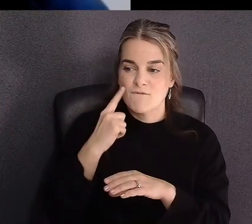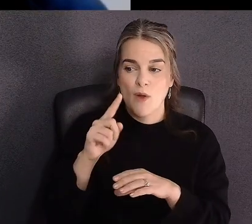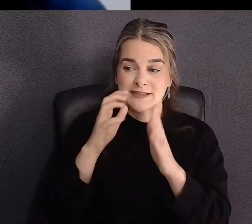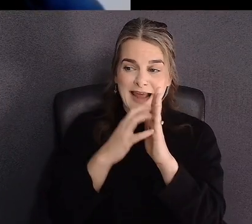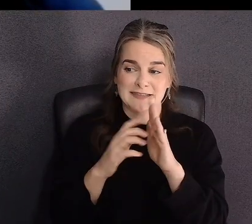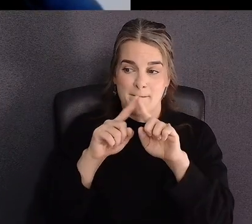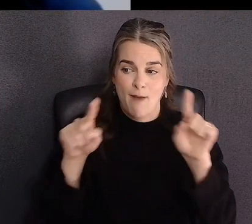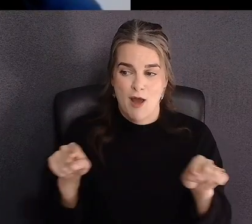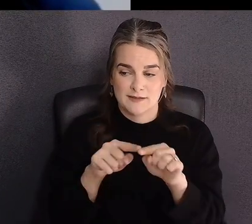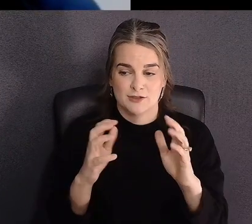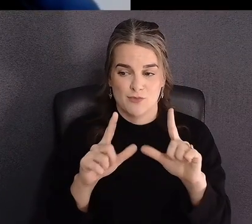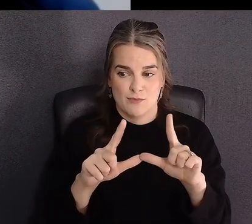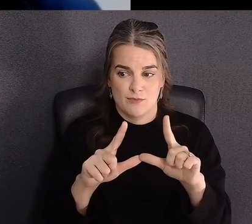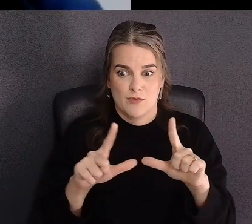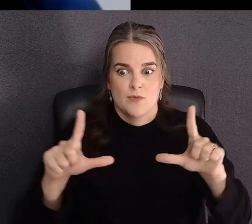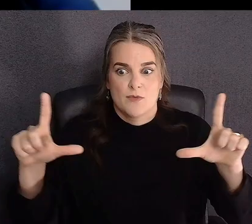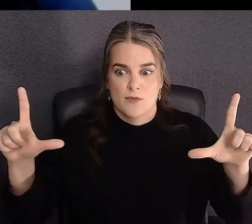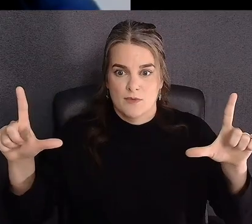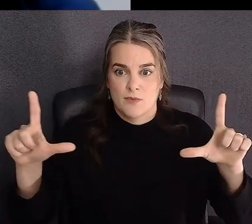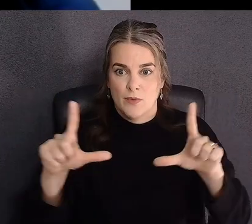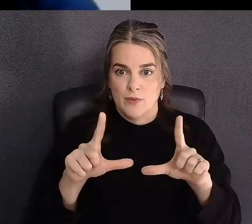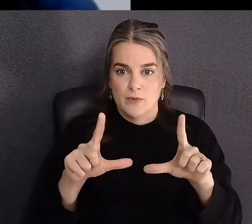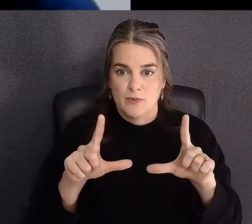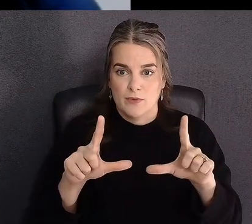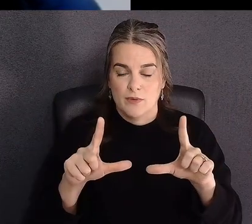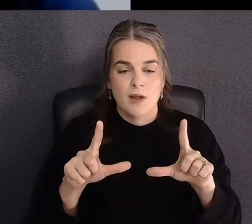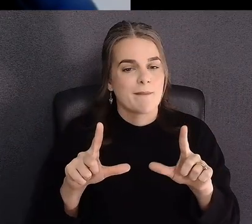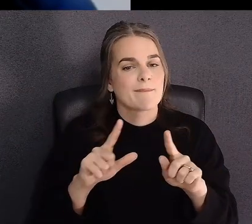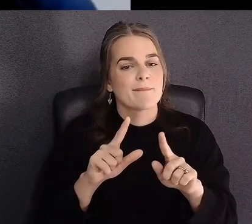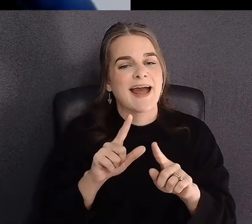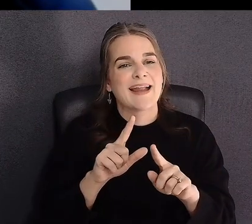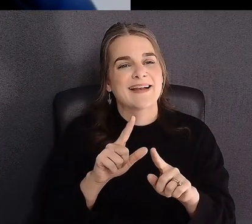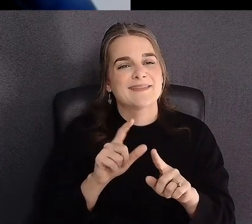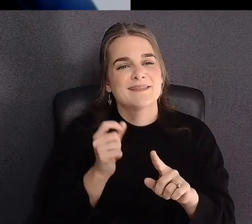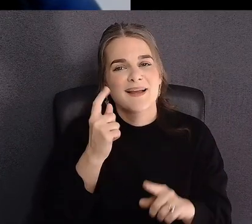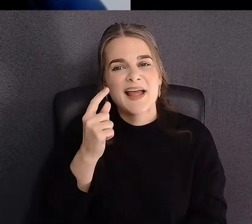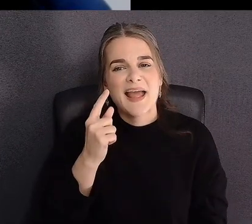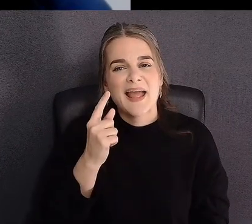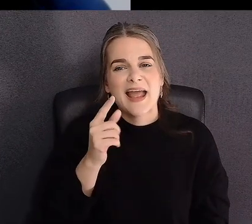But it's your speed that's controlling it.